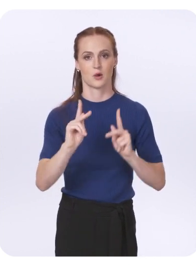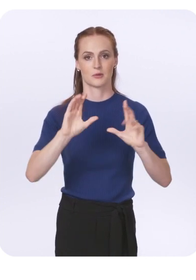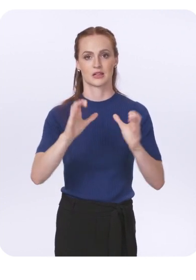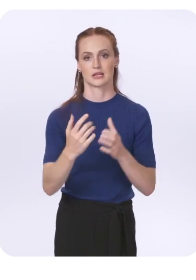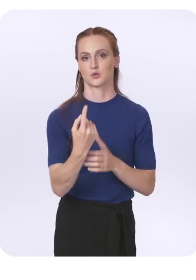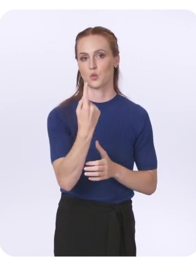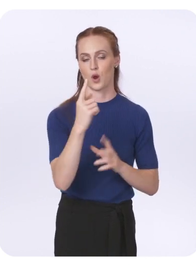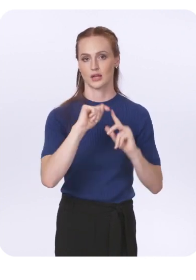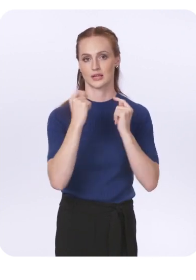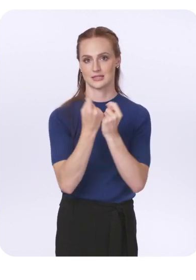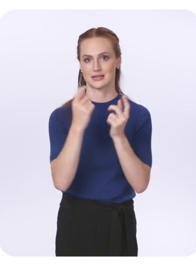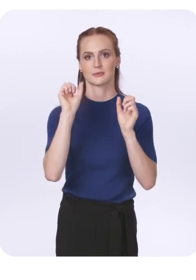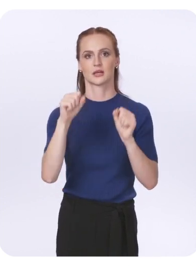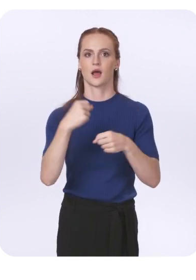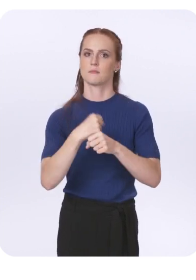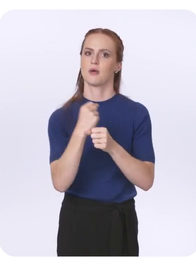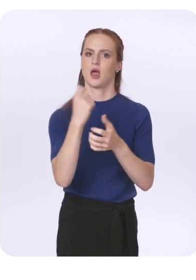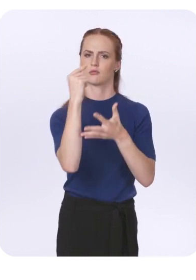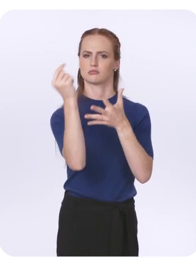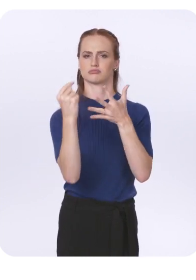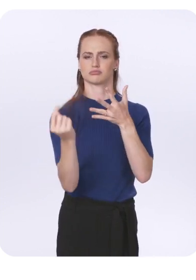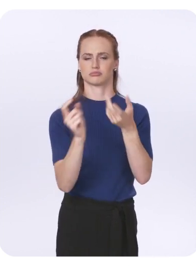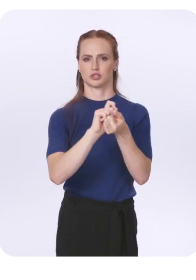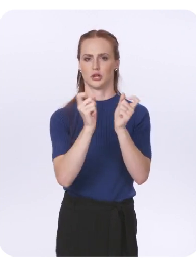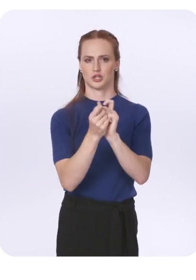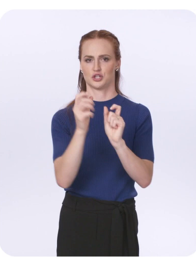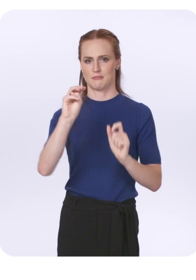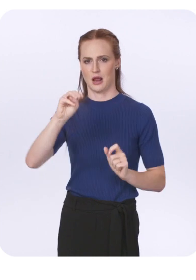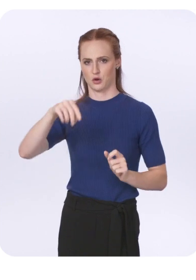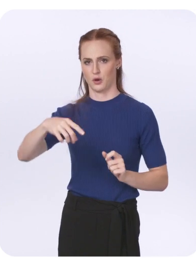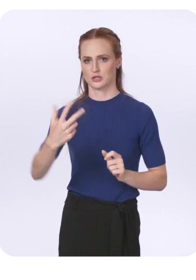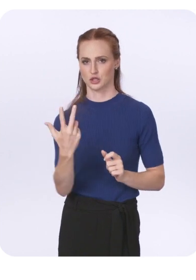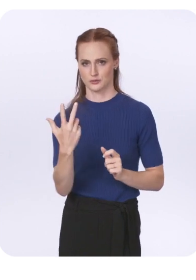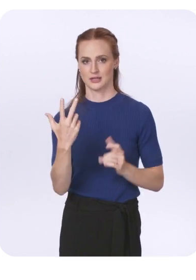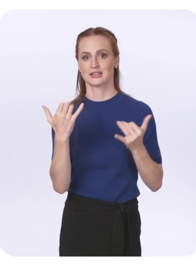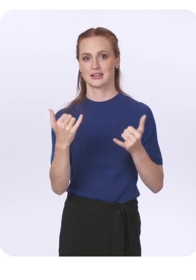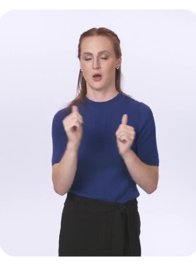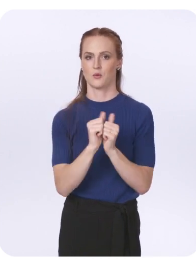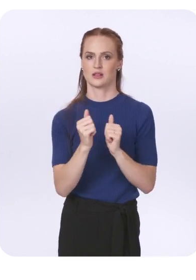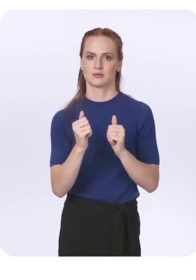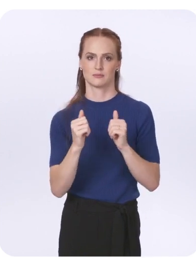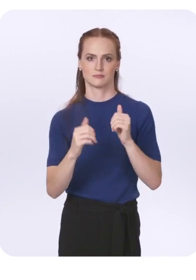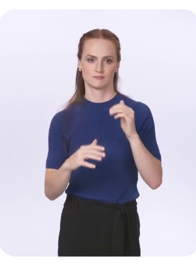The Population: One team was able to make a host of changes to their Quest 3 version with the larger GPU budget,